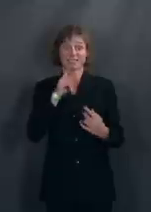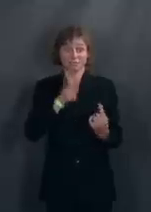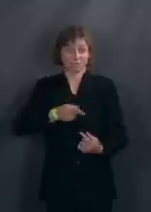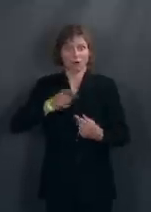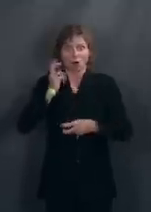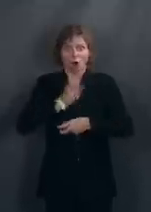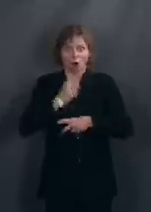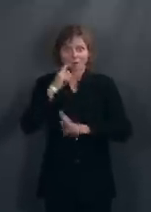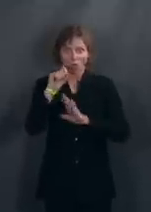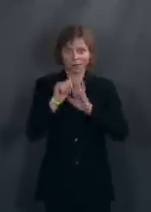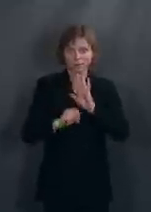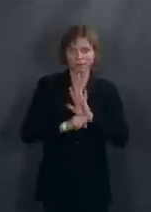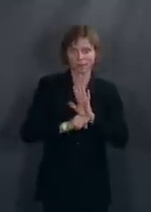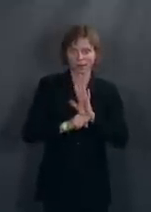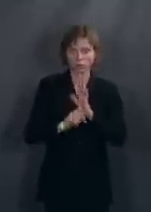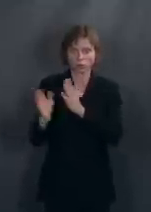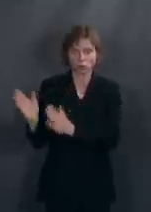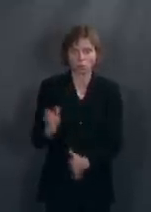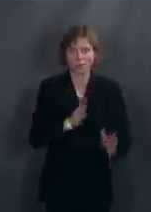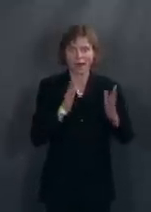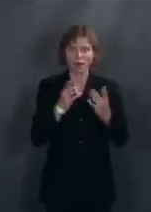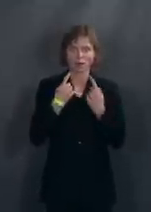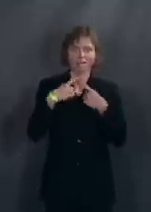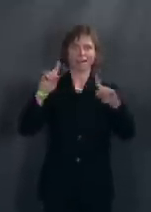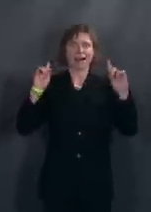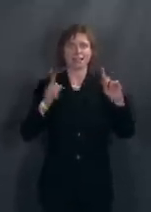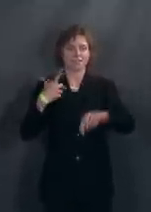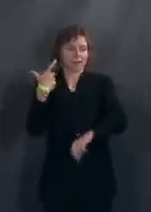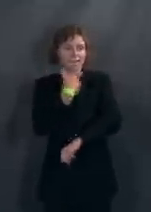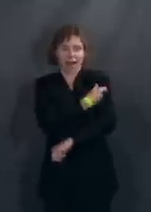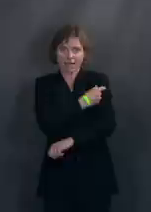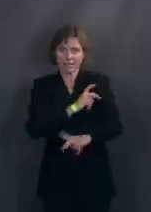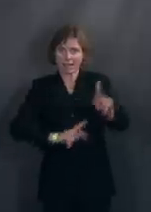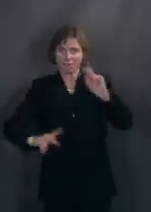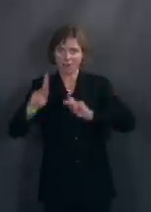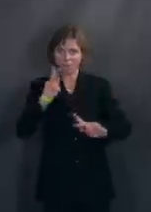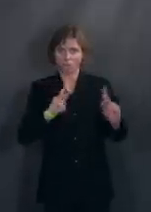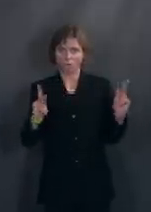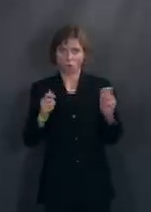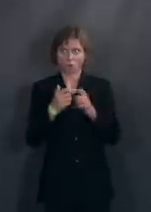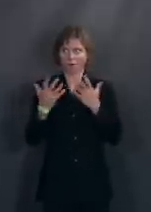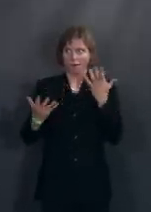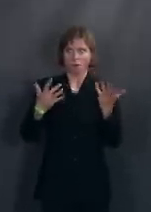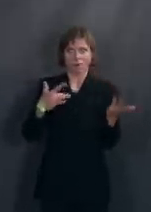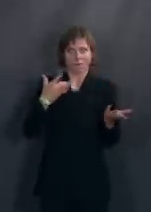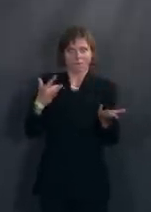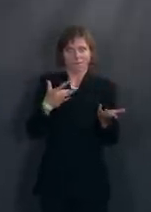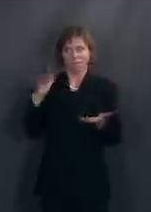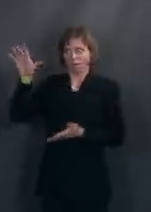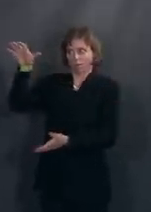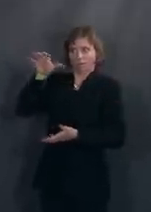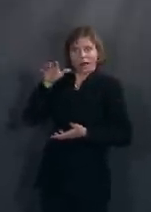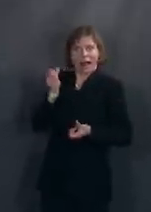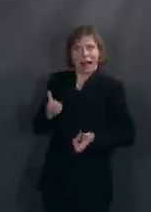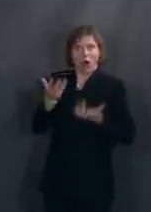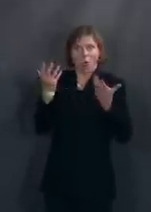to most effectively vaccinate their populations without a better sense of what their shipment was likely to be the following week,